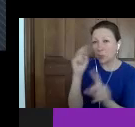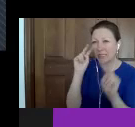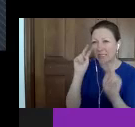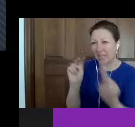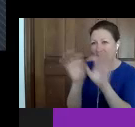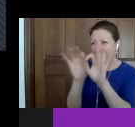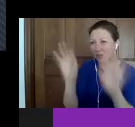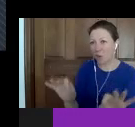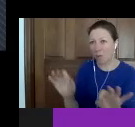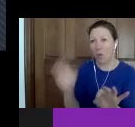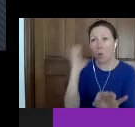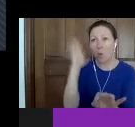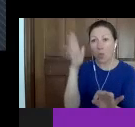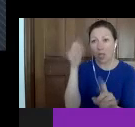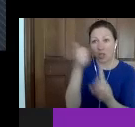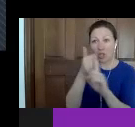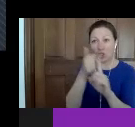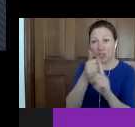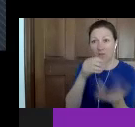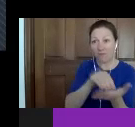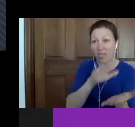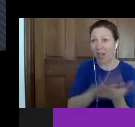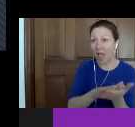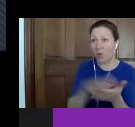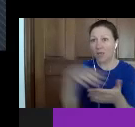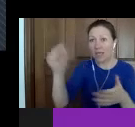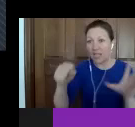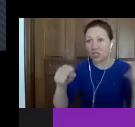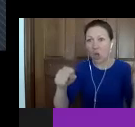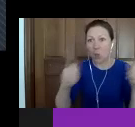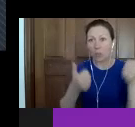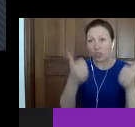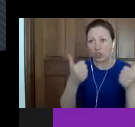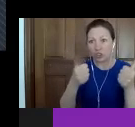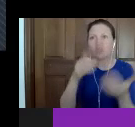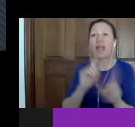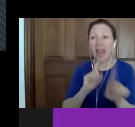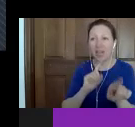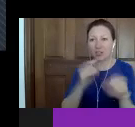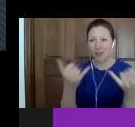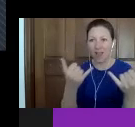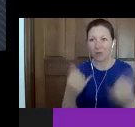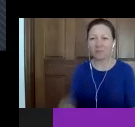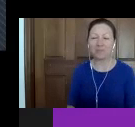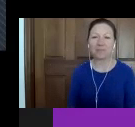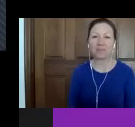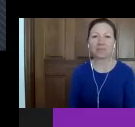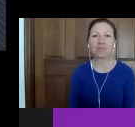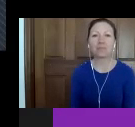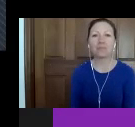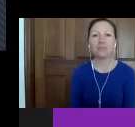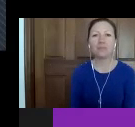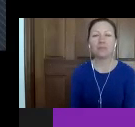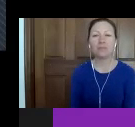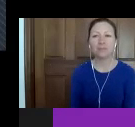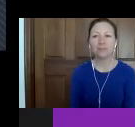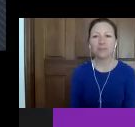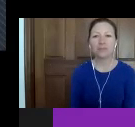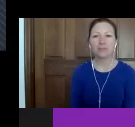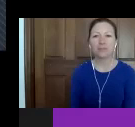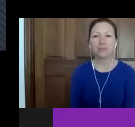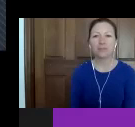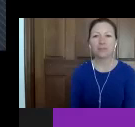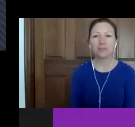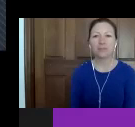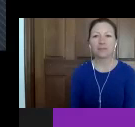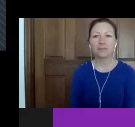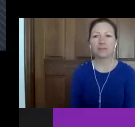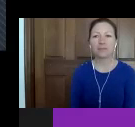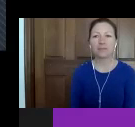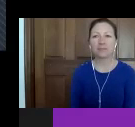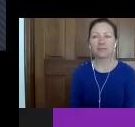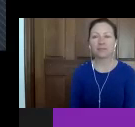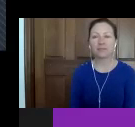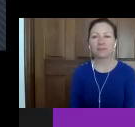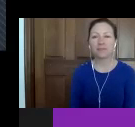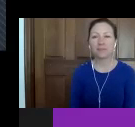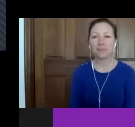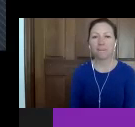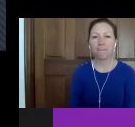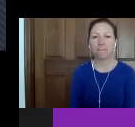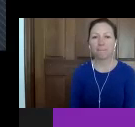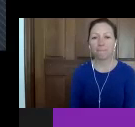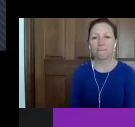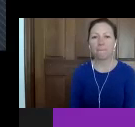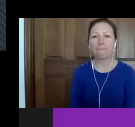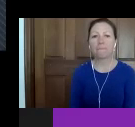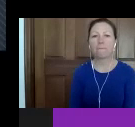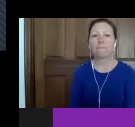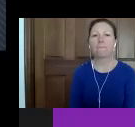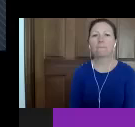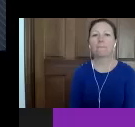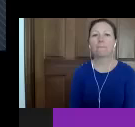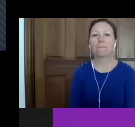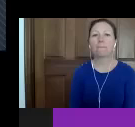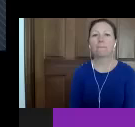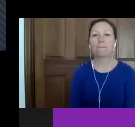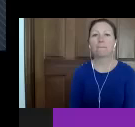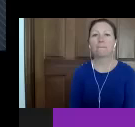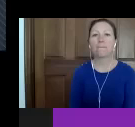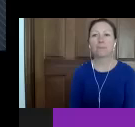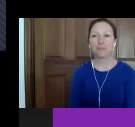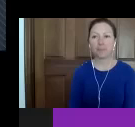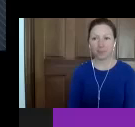few minutes to see what you say.